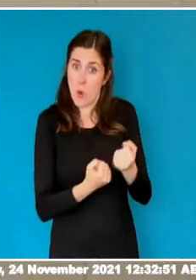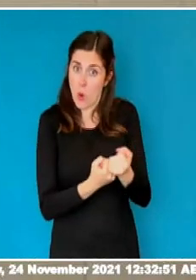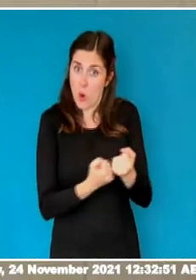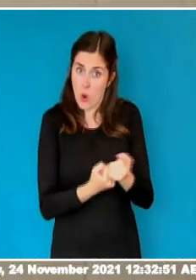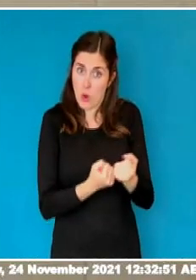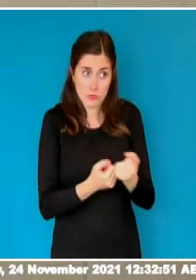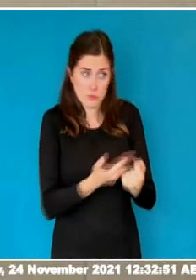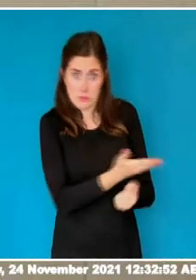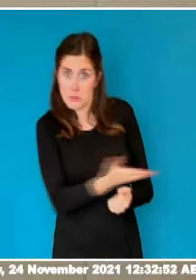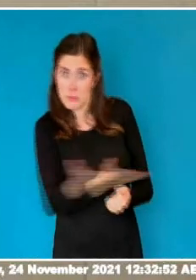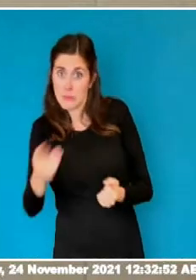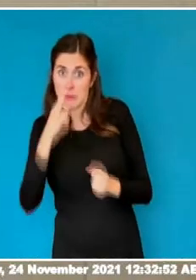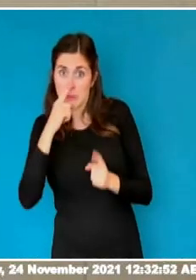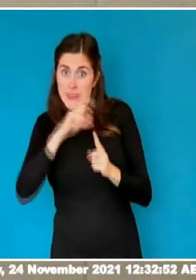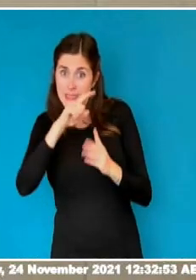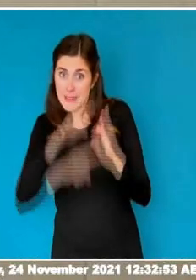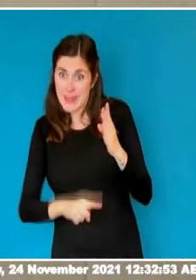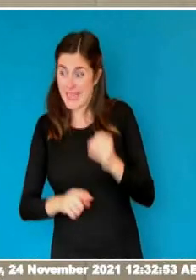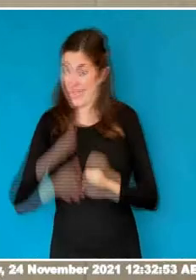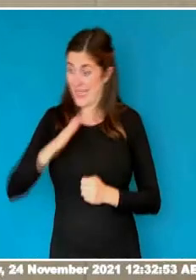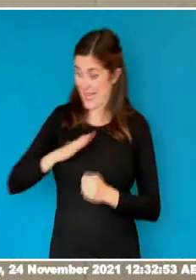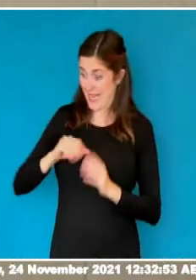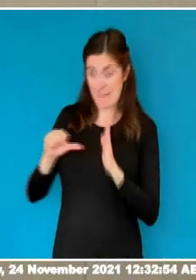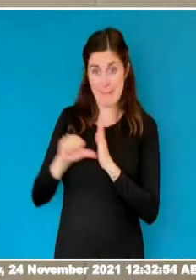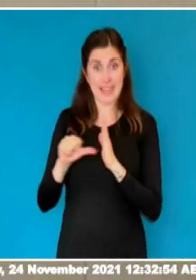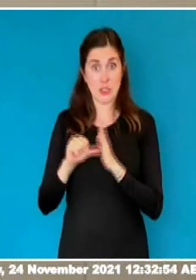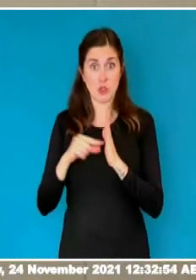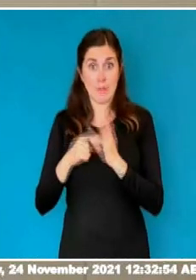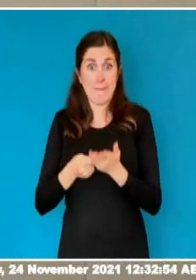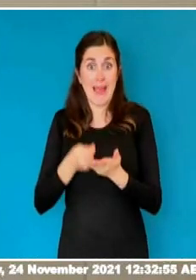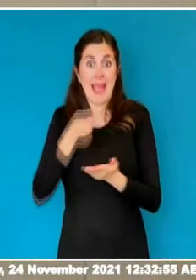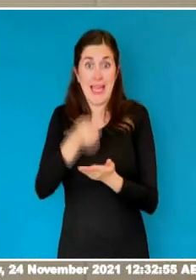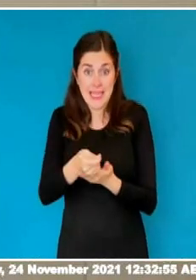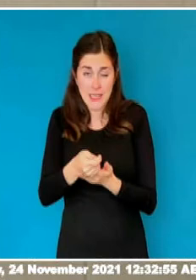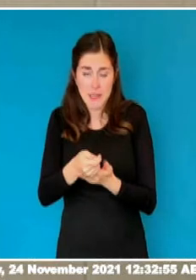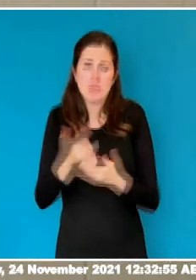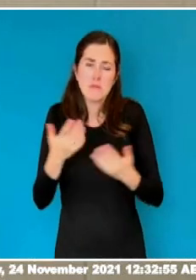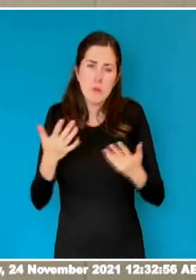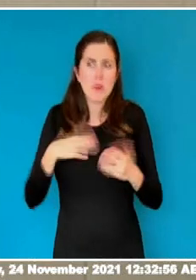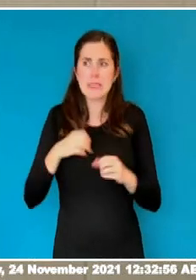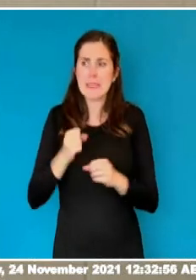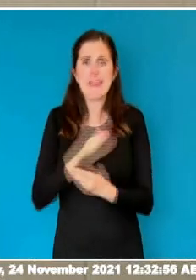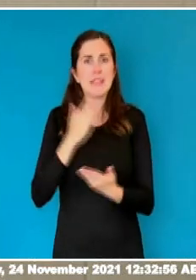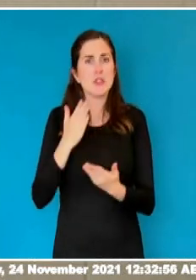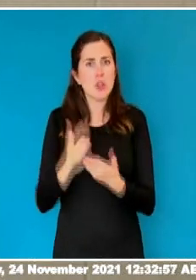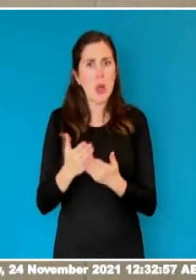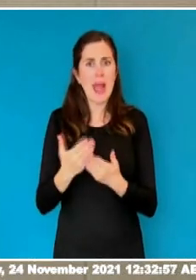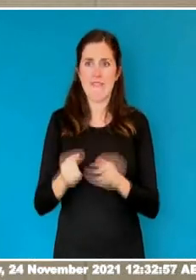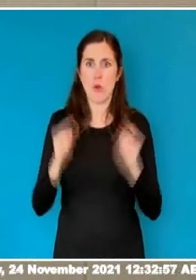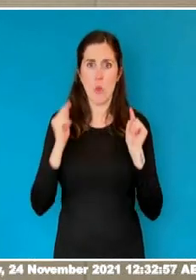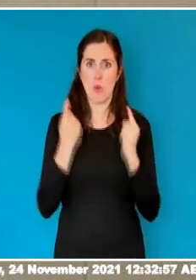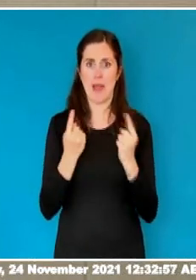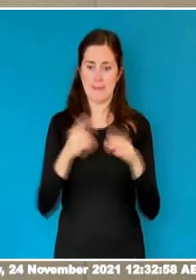for funding to support it, we wanted to ensure that there was objectivity in terms of making sure that those provisions were provided.